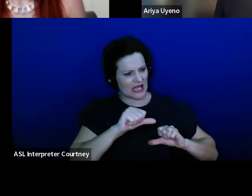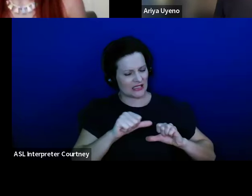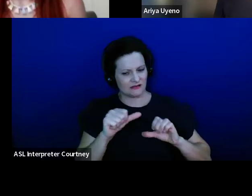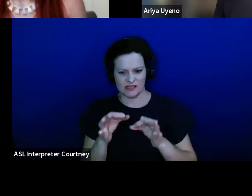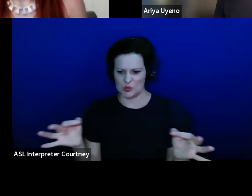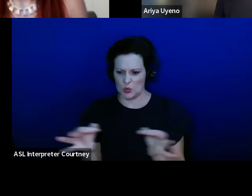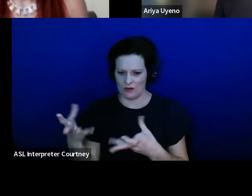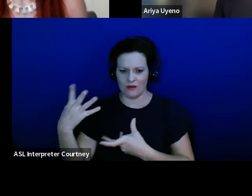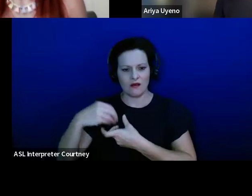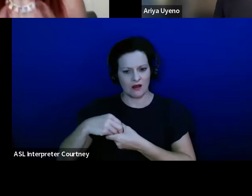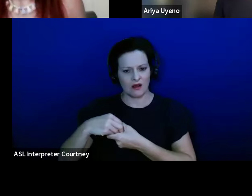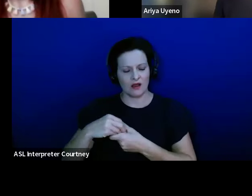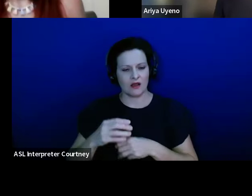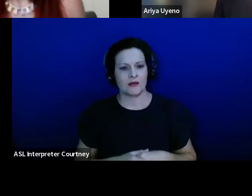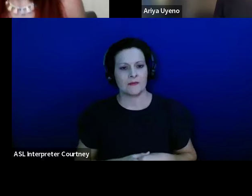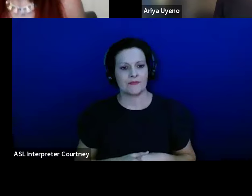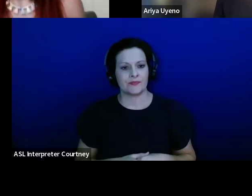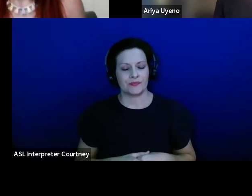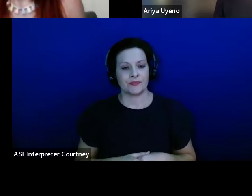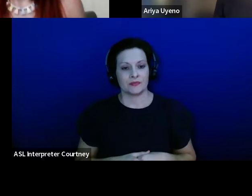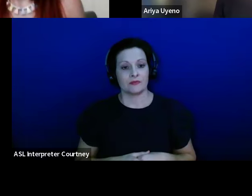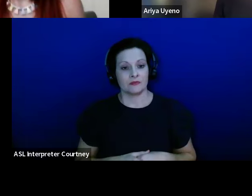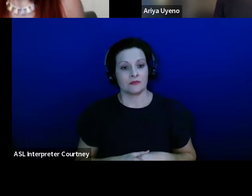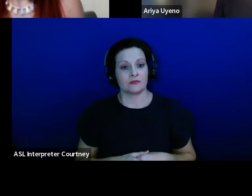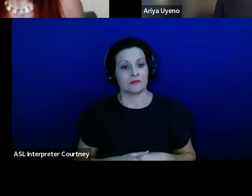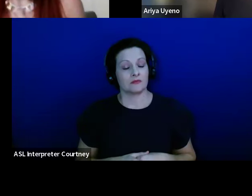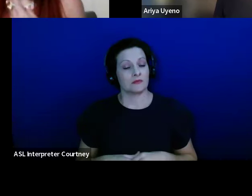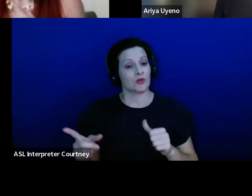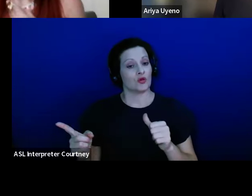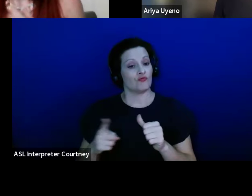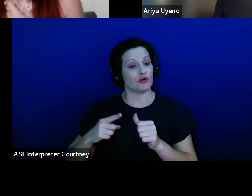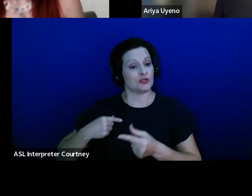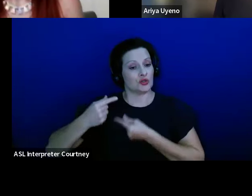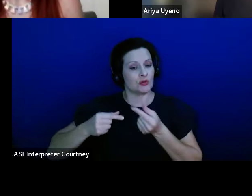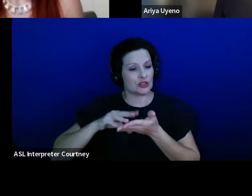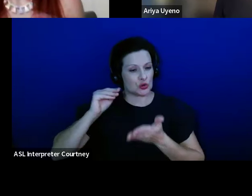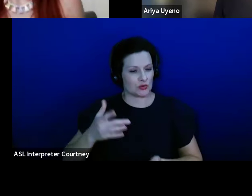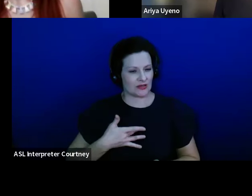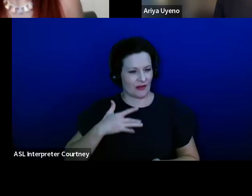That is a burden that I think a lot of first generational students experience, the trade off